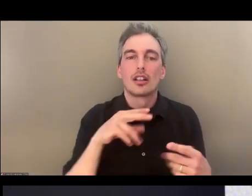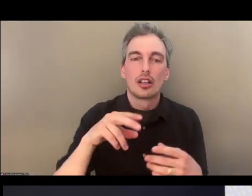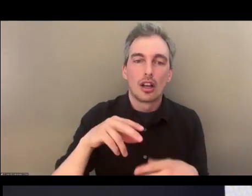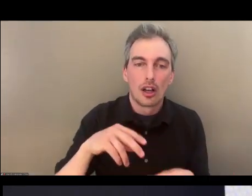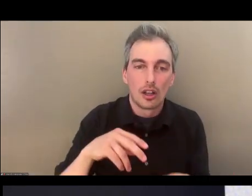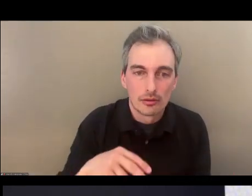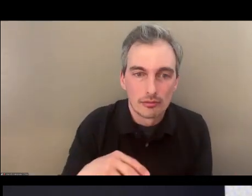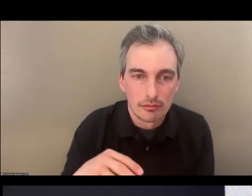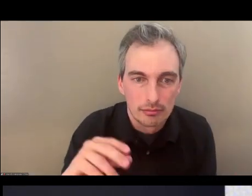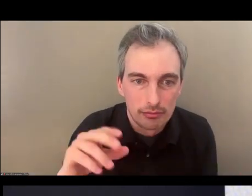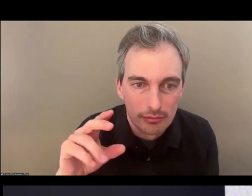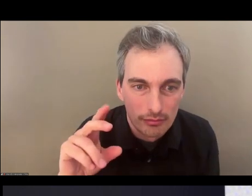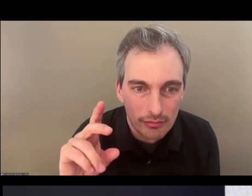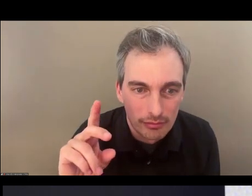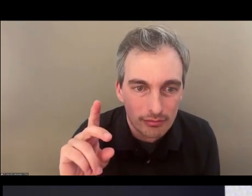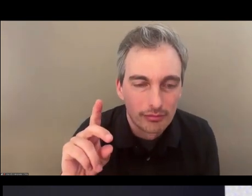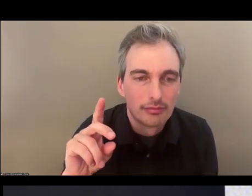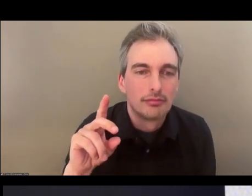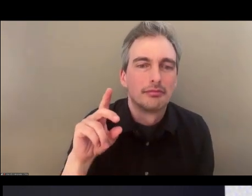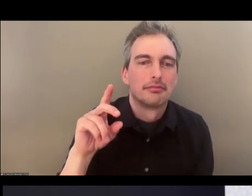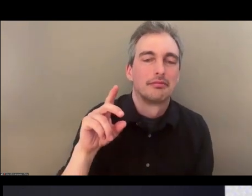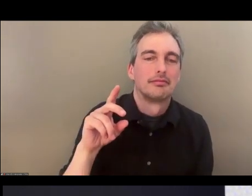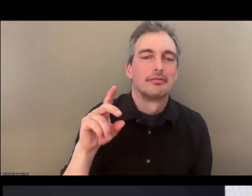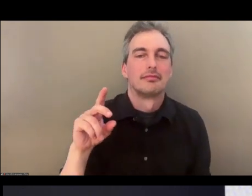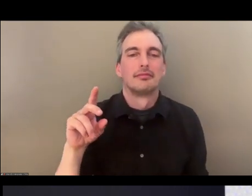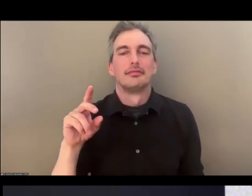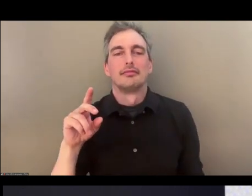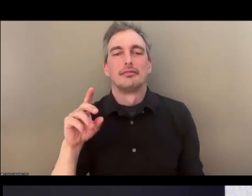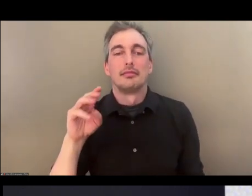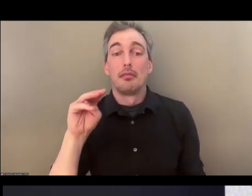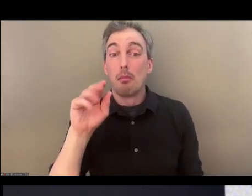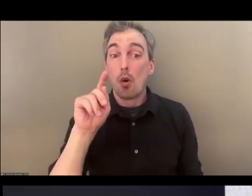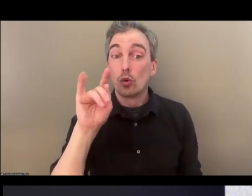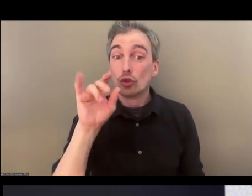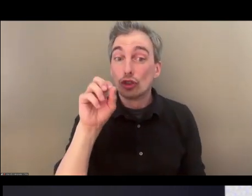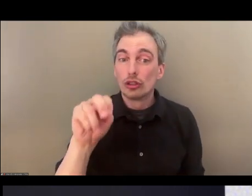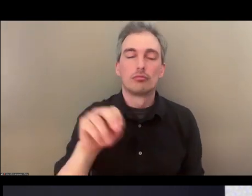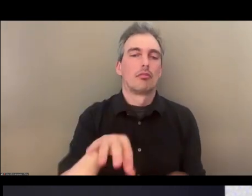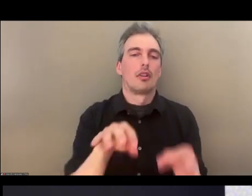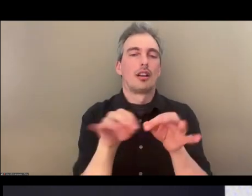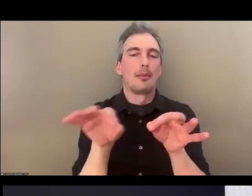Because they can't effect any change or outcome with anything else on the website.